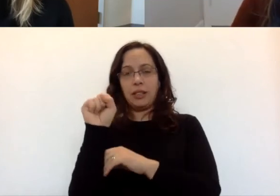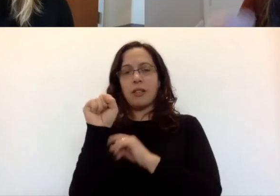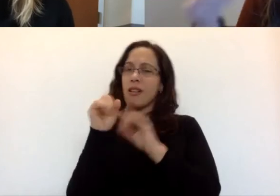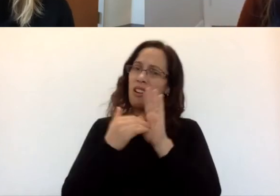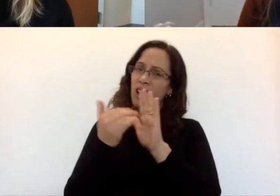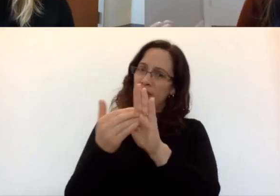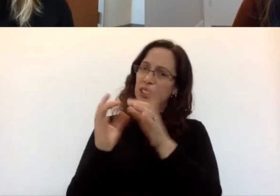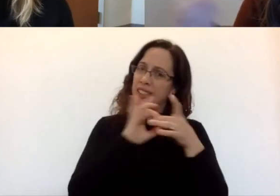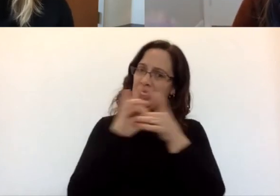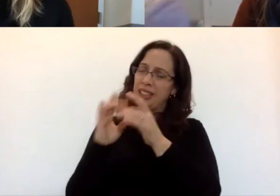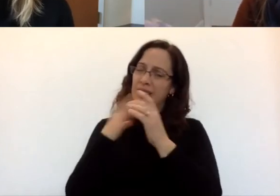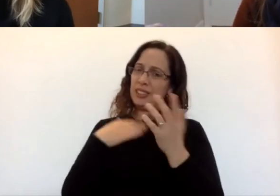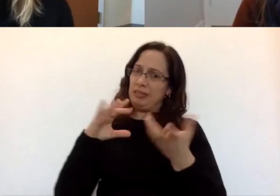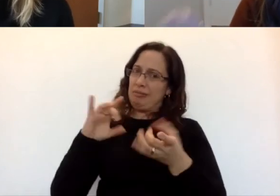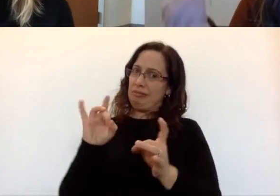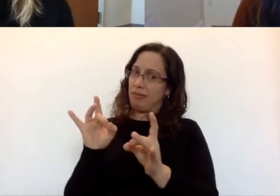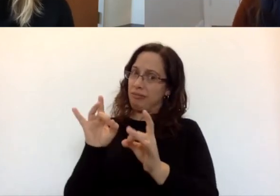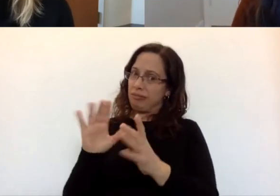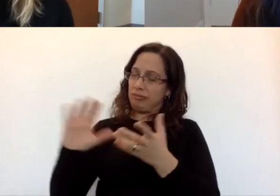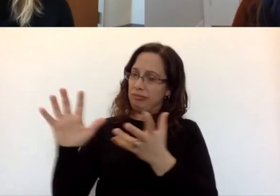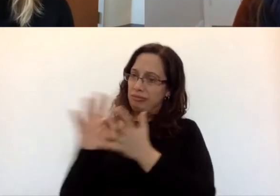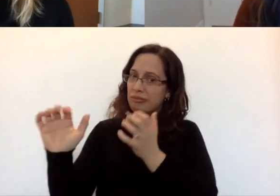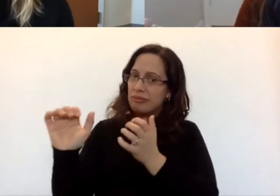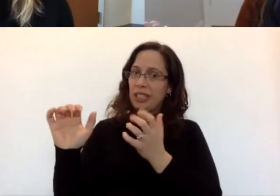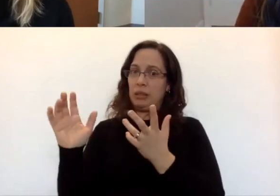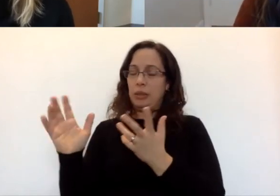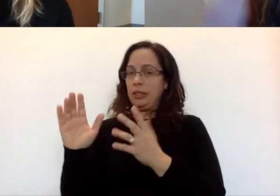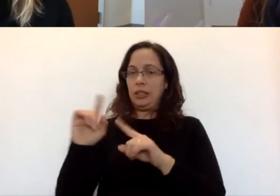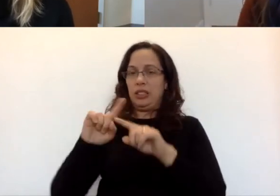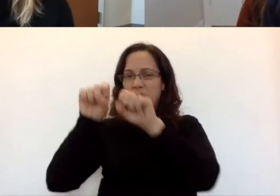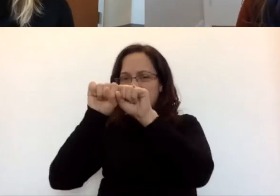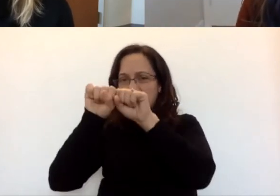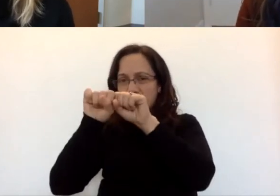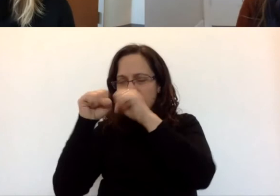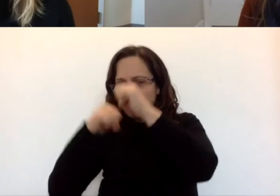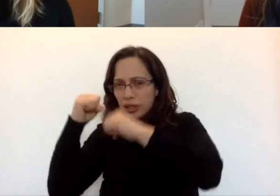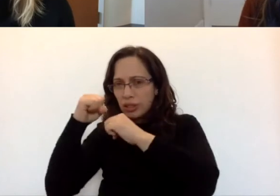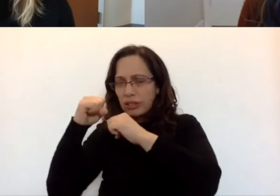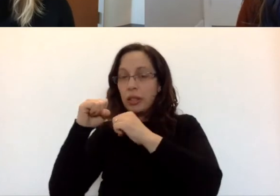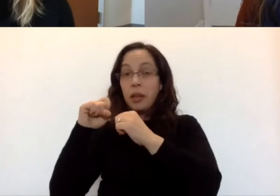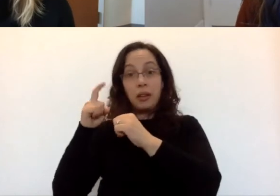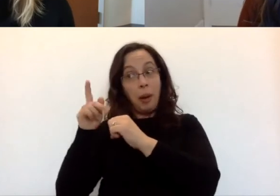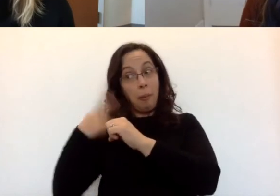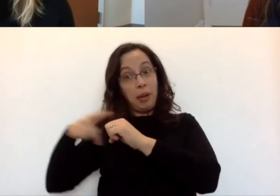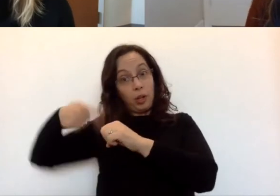that that made people a lot of money, um how does that play into the story that you're telling here